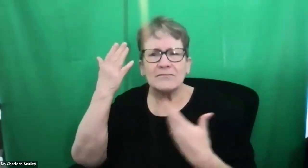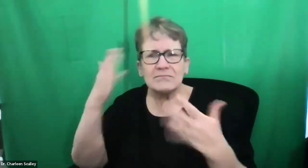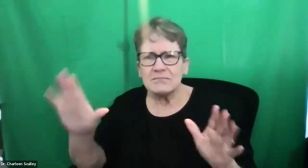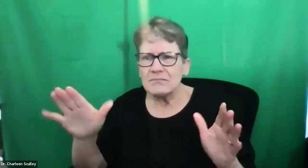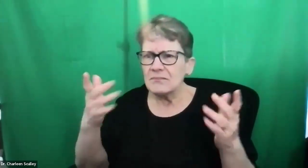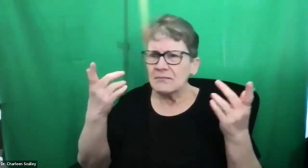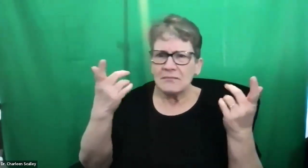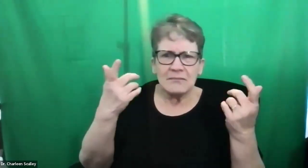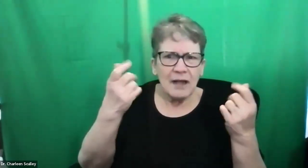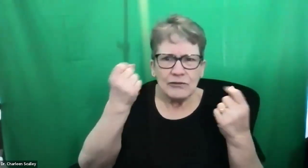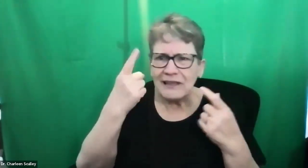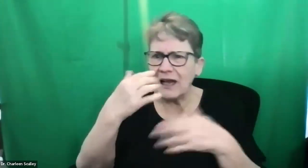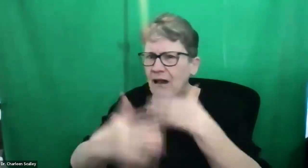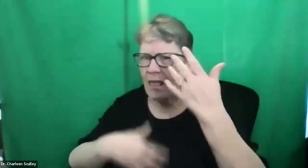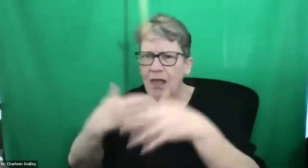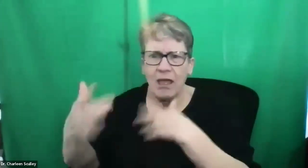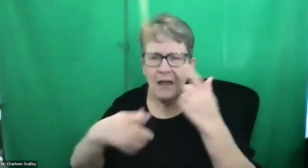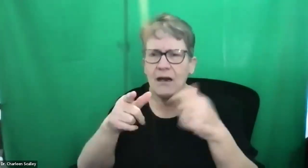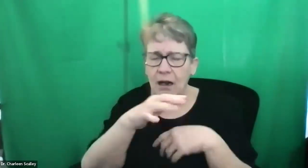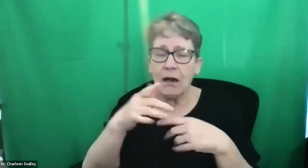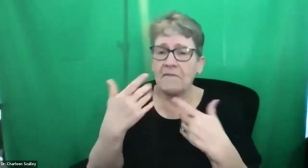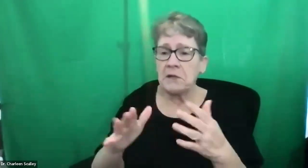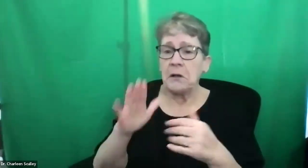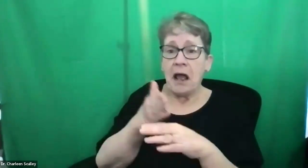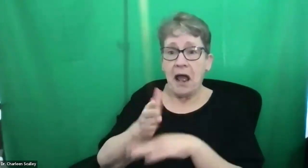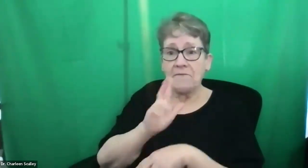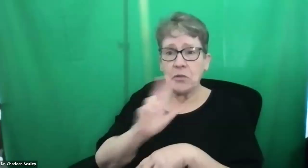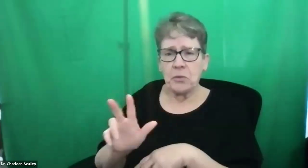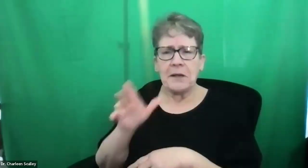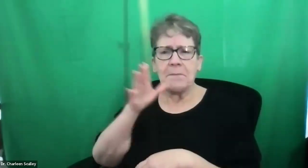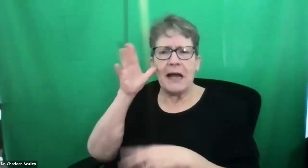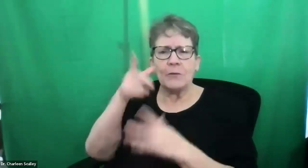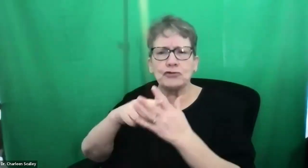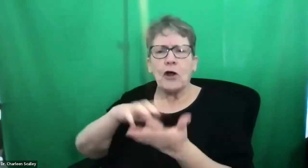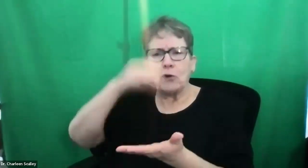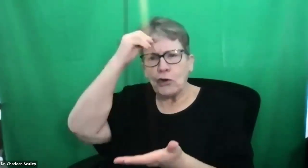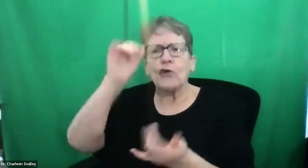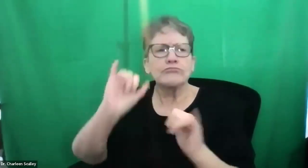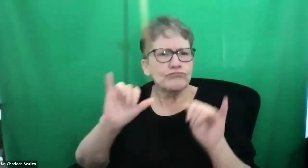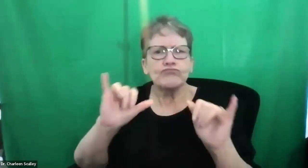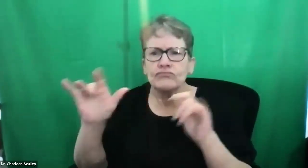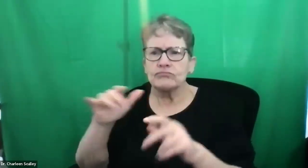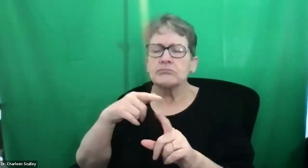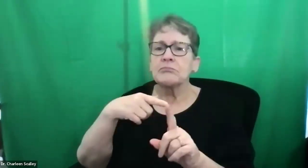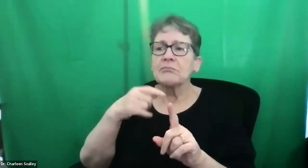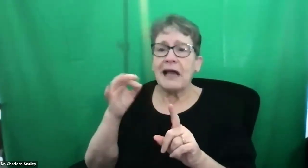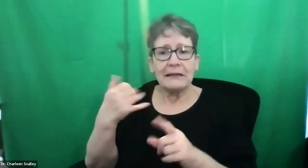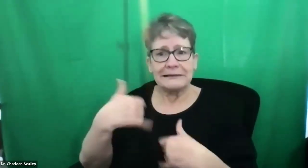And one, I use for 0 to 3 children, you know, especially when they're at the stage if they don't really get any kind of language. And then at age three,